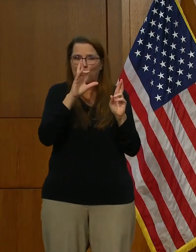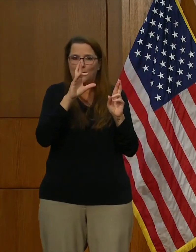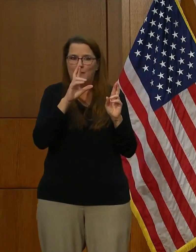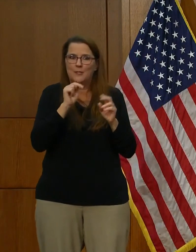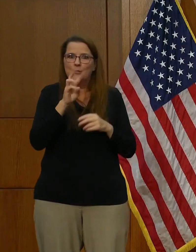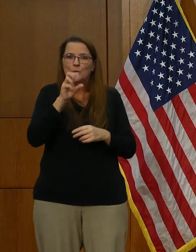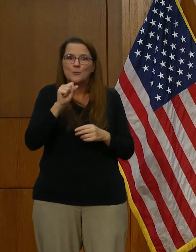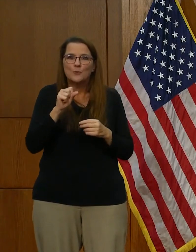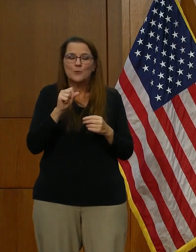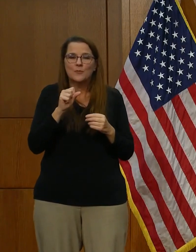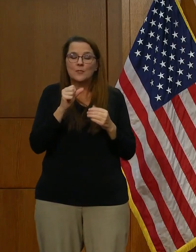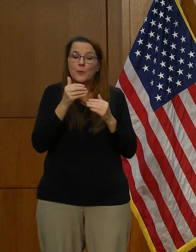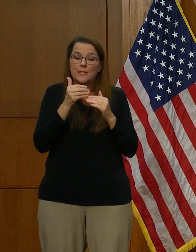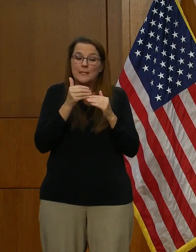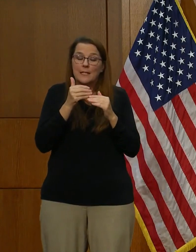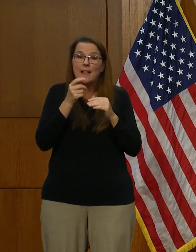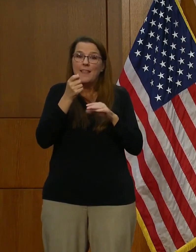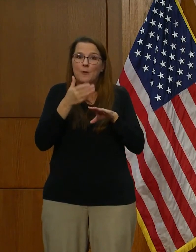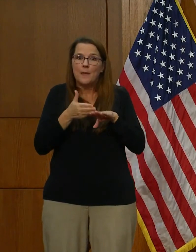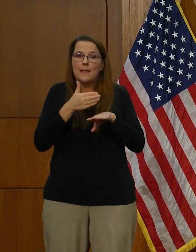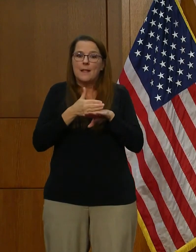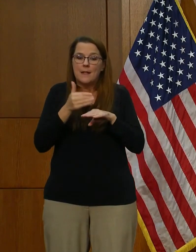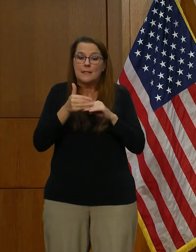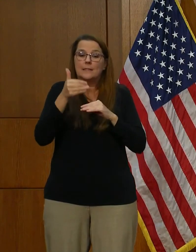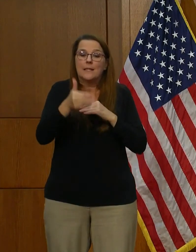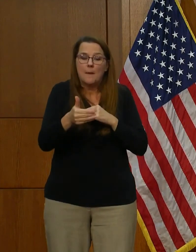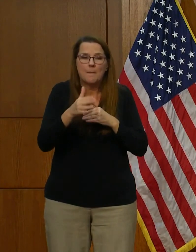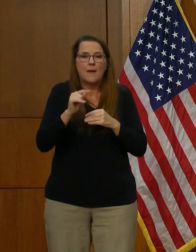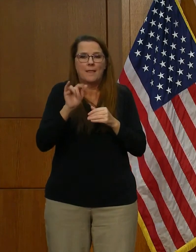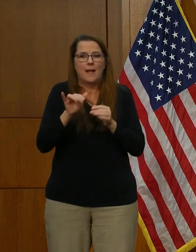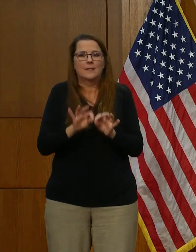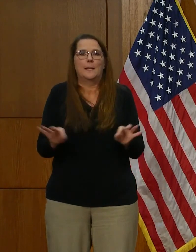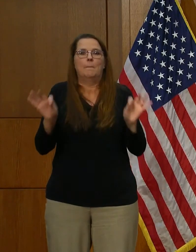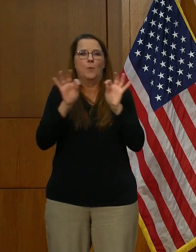VERY HOPEFUL AND OPTIMISTIC NEWS. IT'S A SMALL STEP